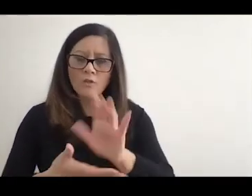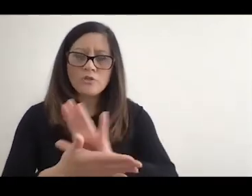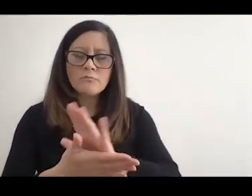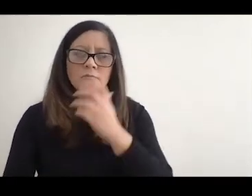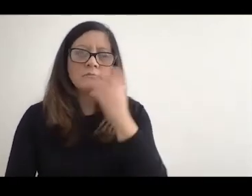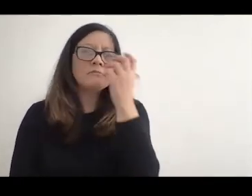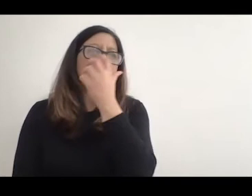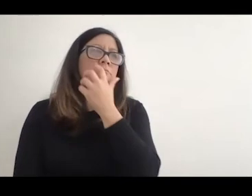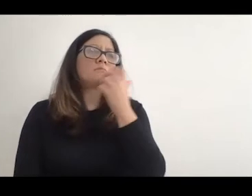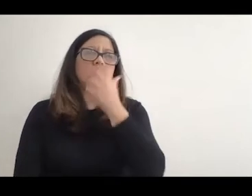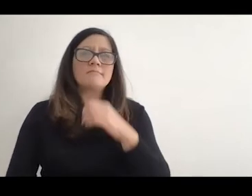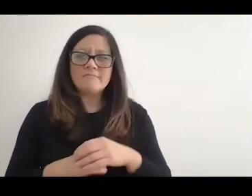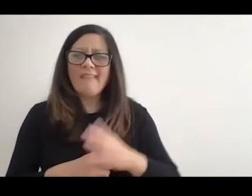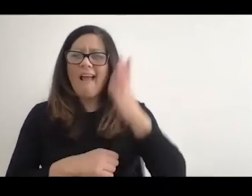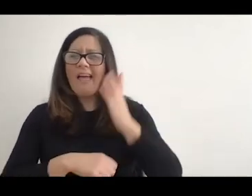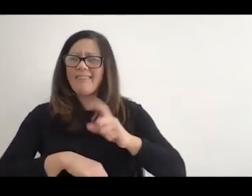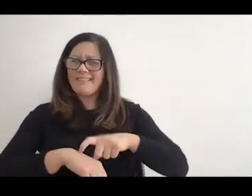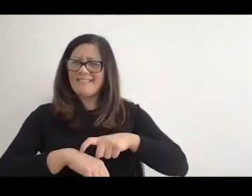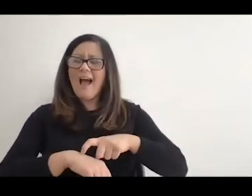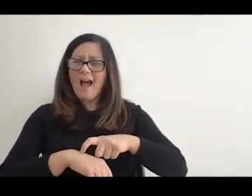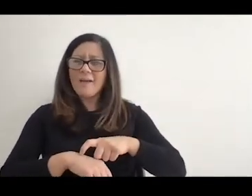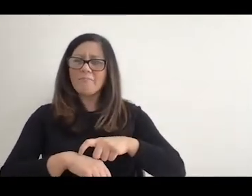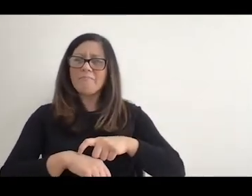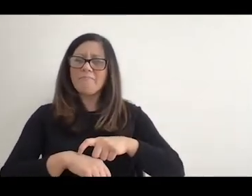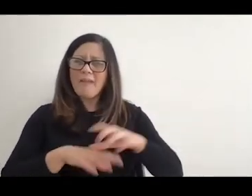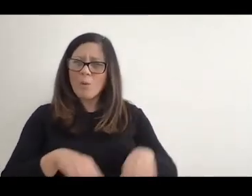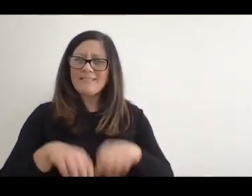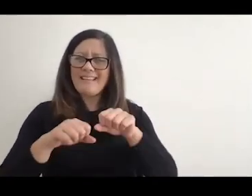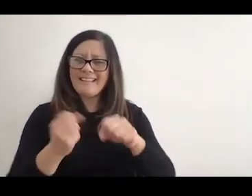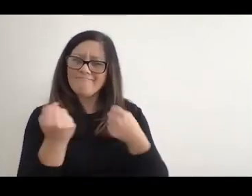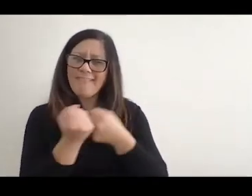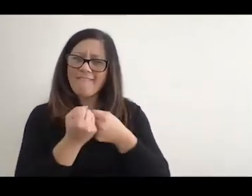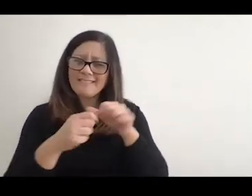advocacy training with Virginia peoples. The Department for the Department for